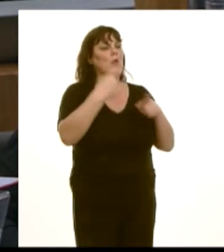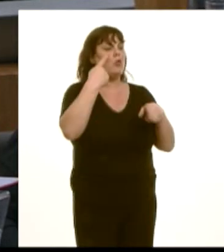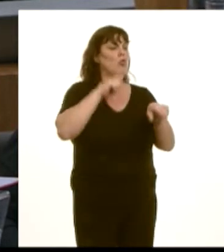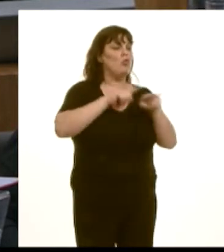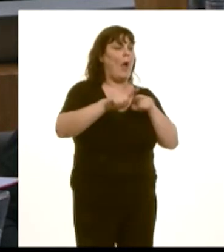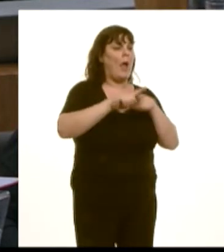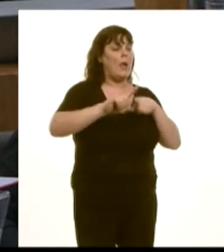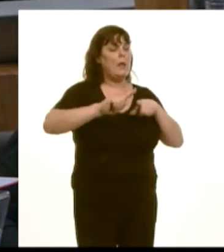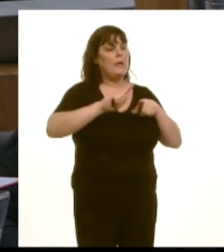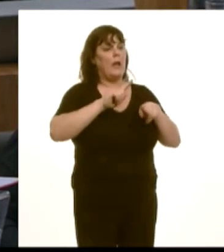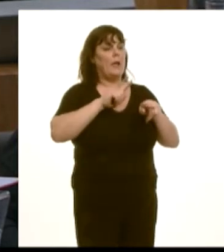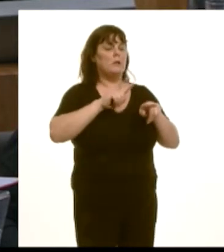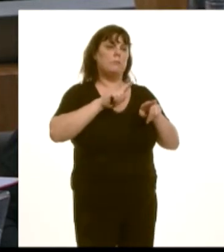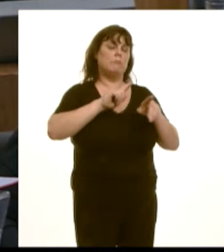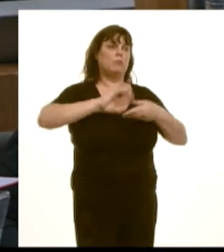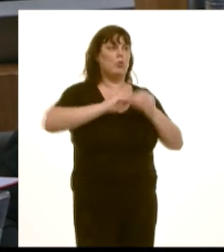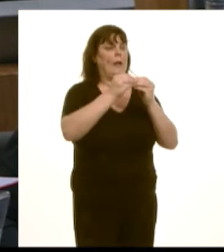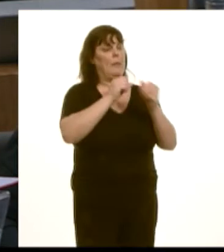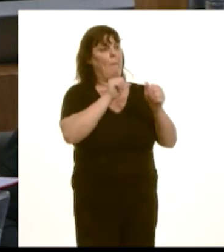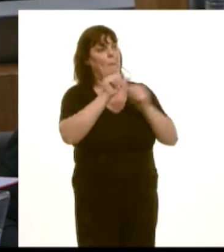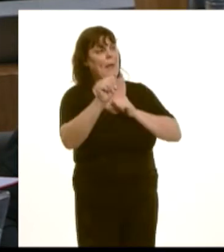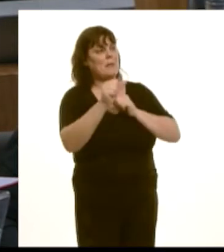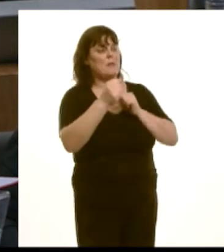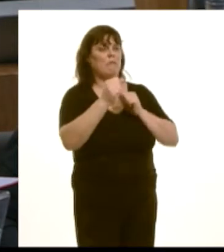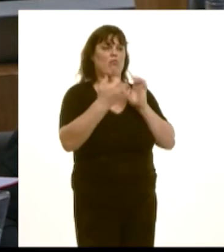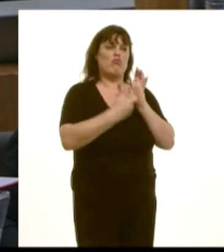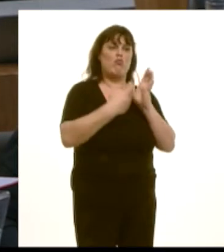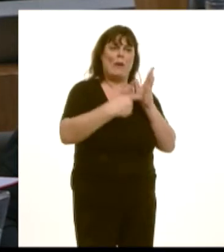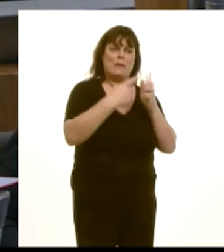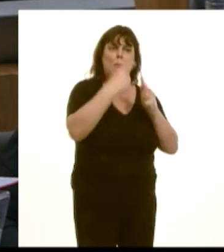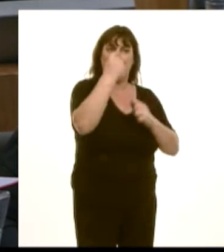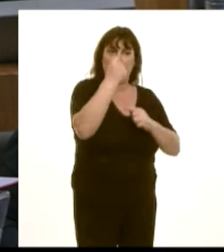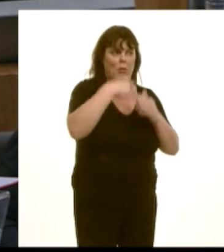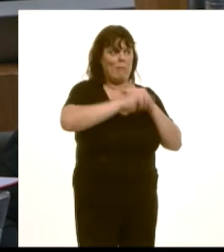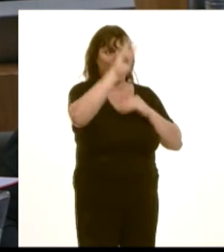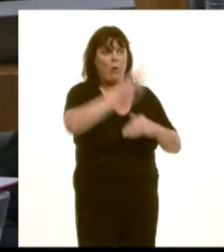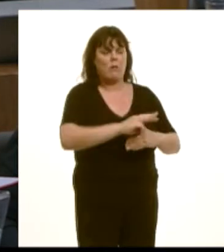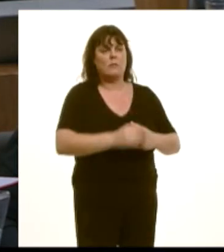environment possible for Wales. As I said, it is perfectly right, of course, to come